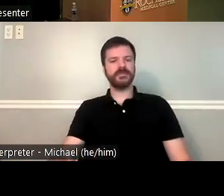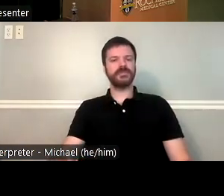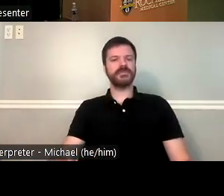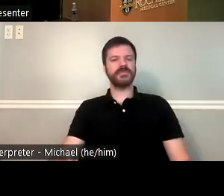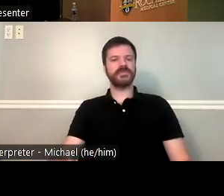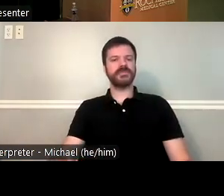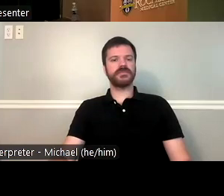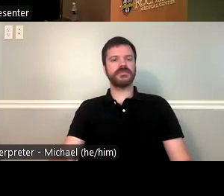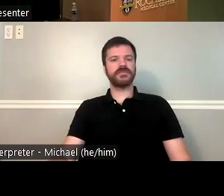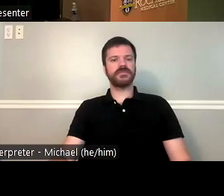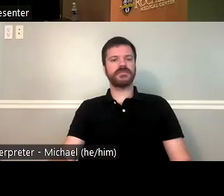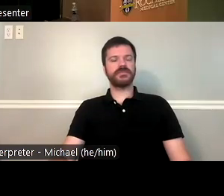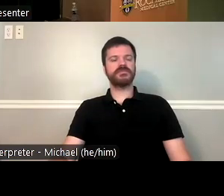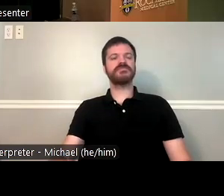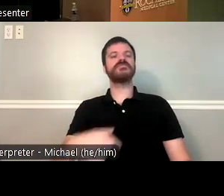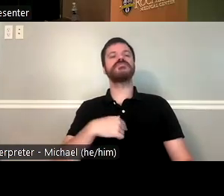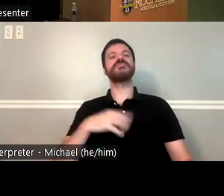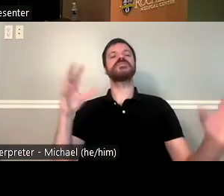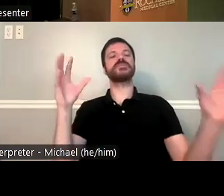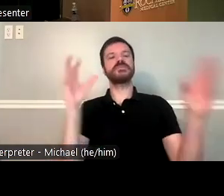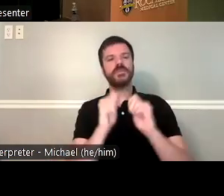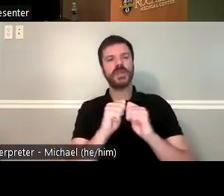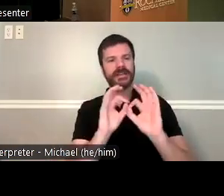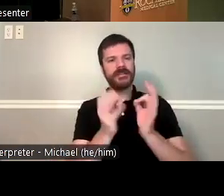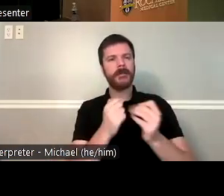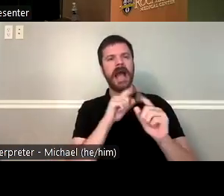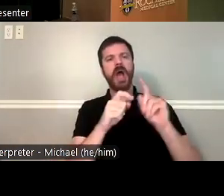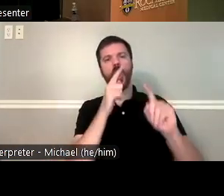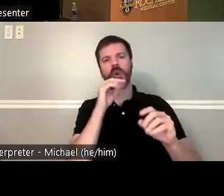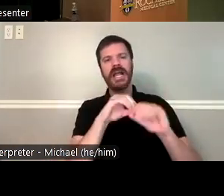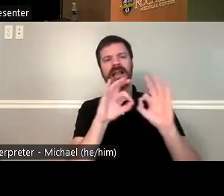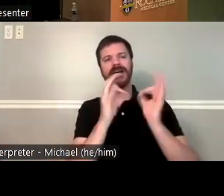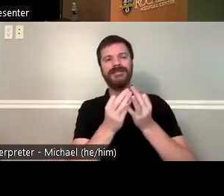with the family at the beginning and asked who's in the family they only mentioned that he had a